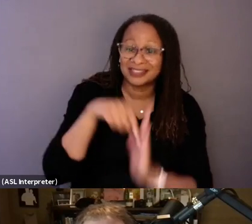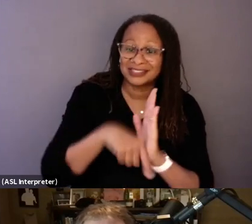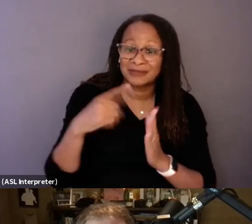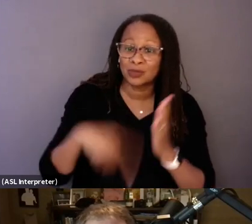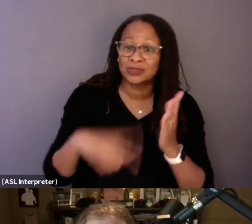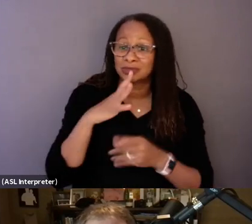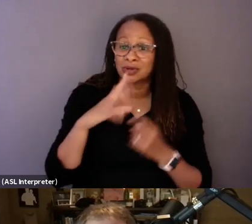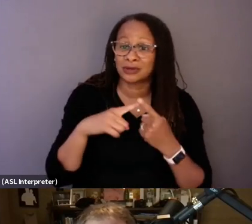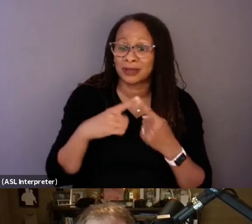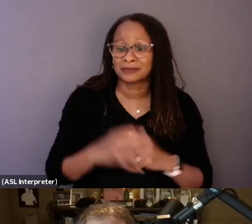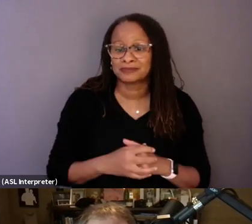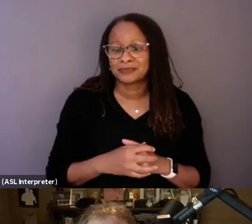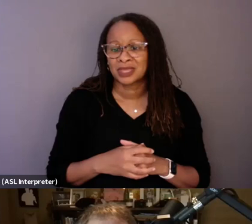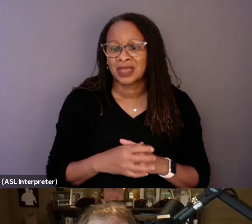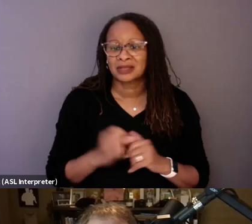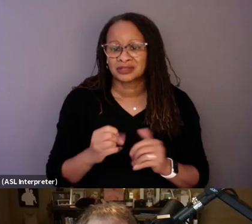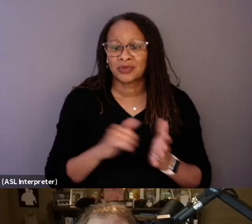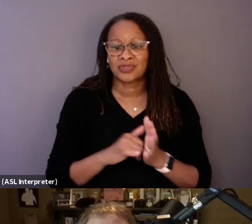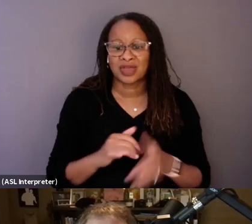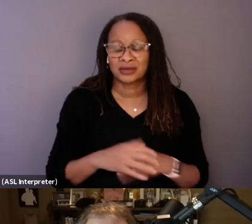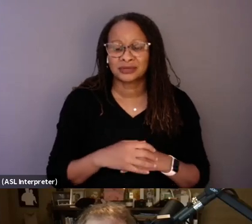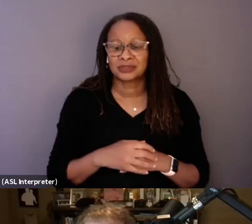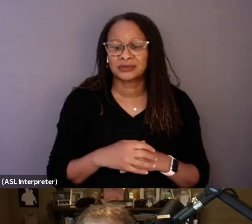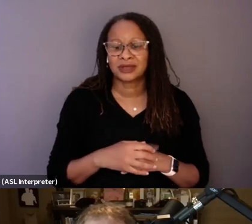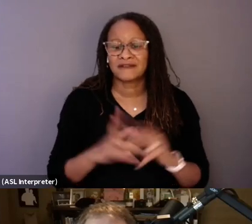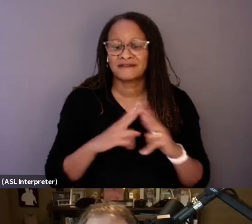So it was such an important gift